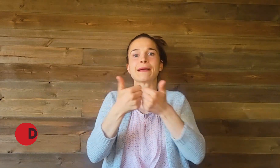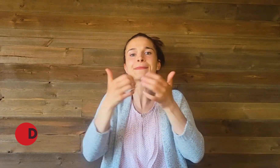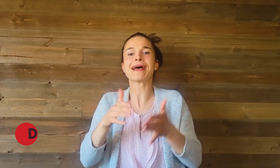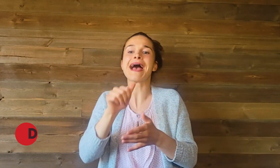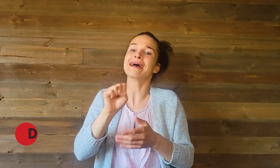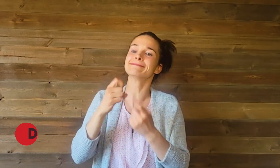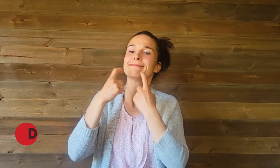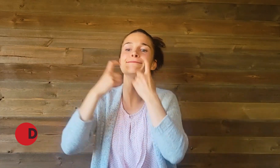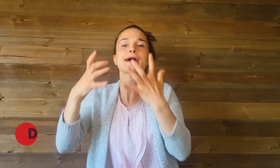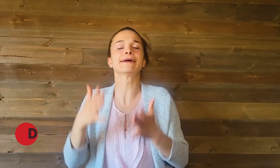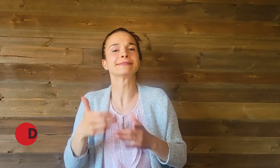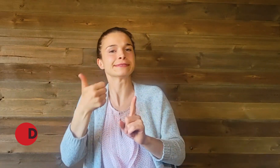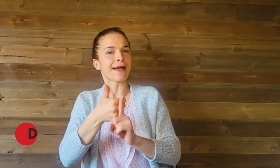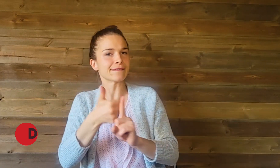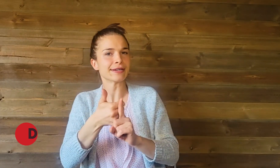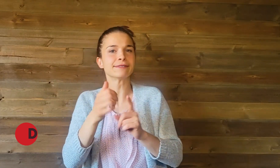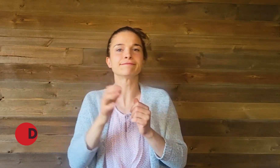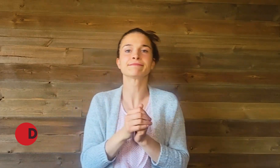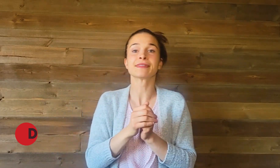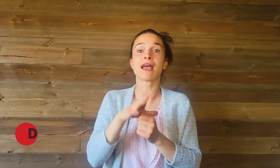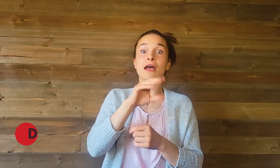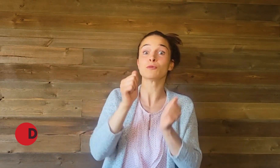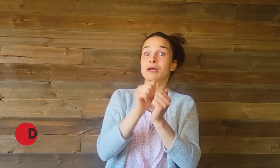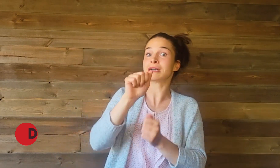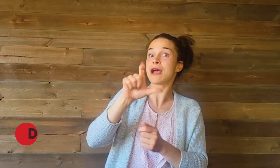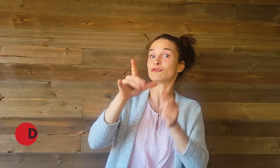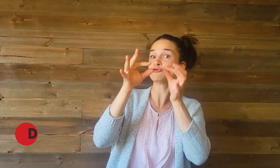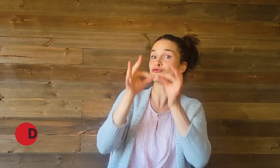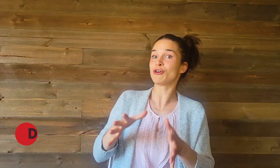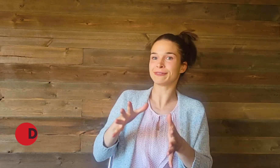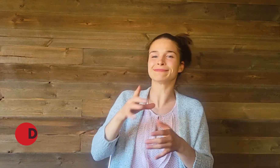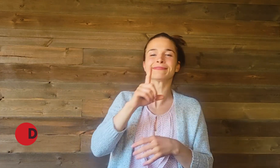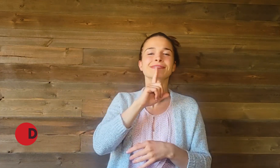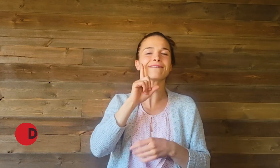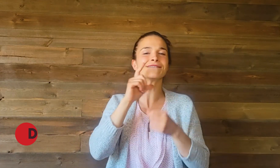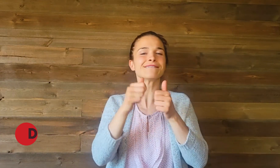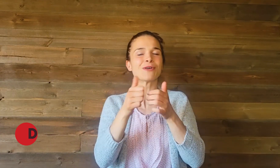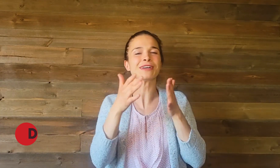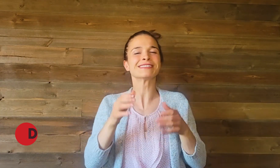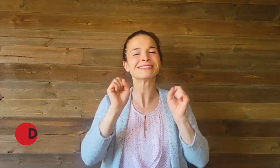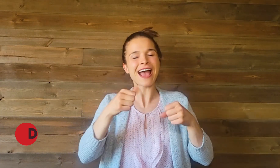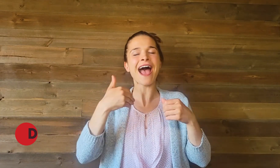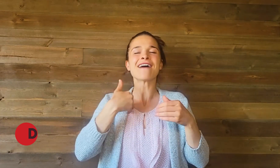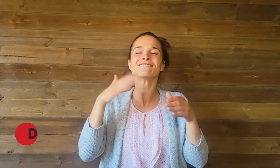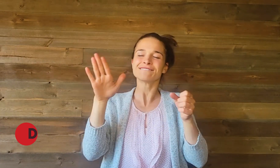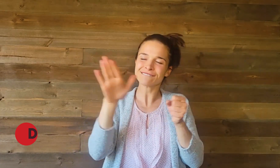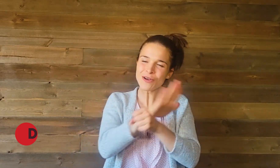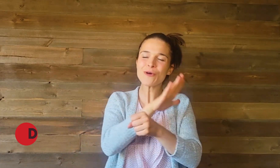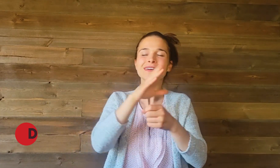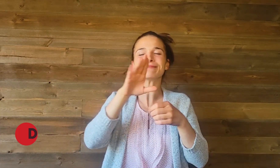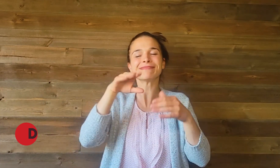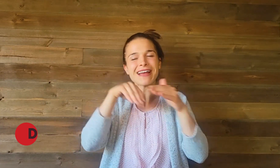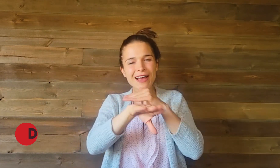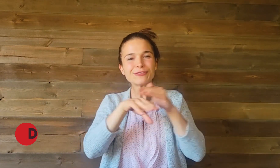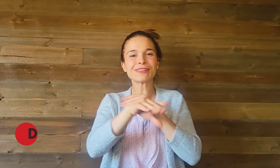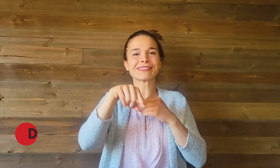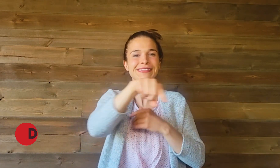and gamers as celebrities. With ASL interpretation, Deaf gamers can join and fully participate